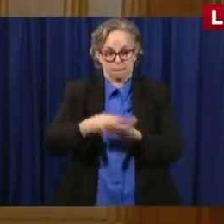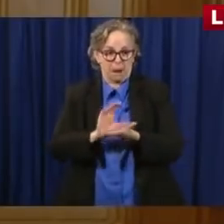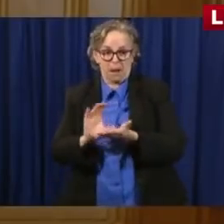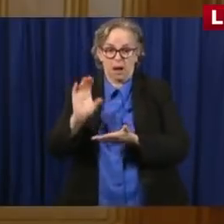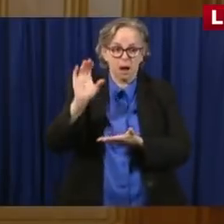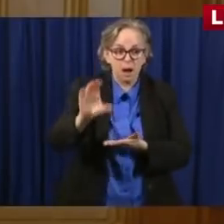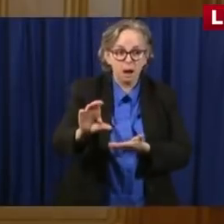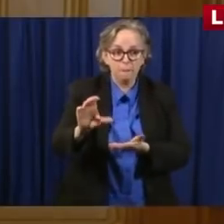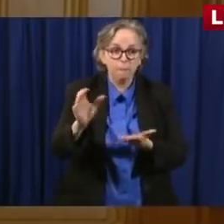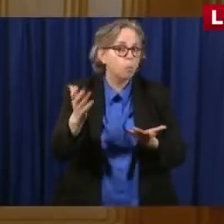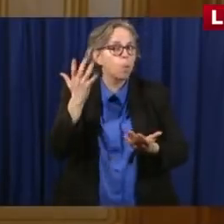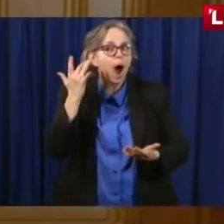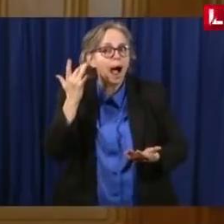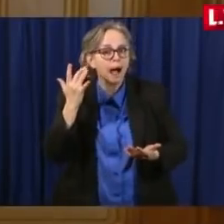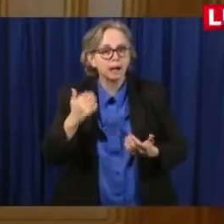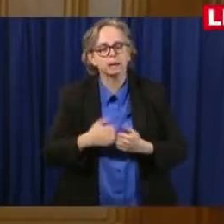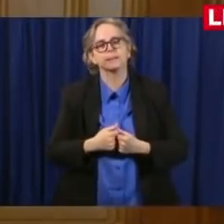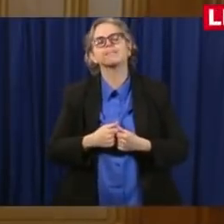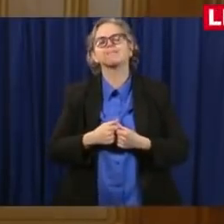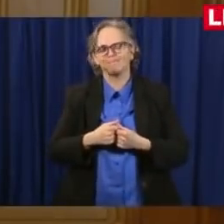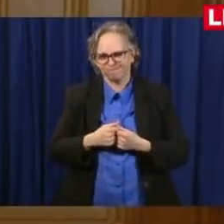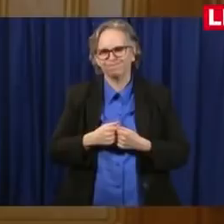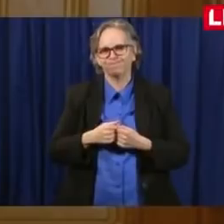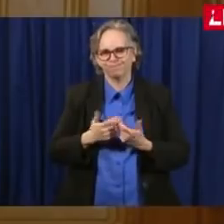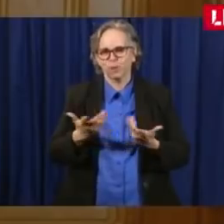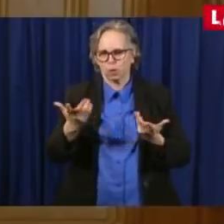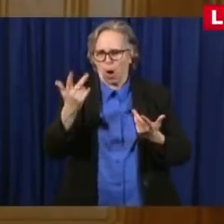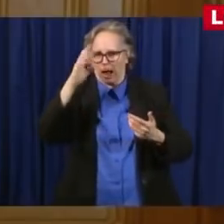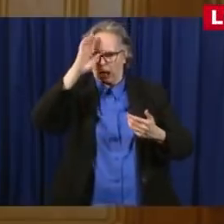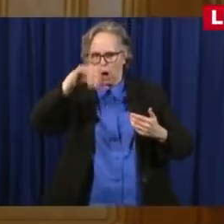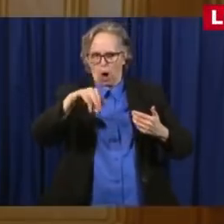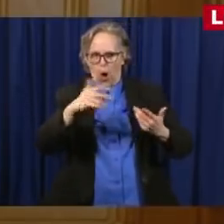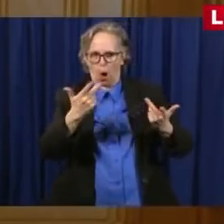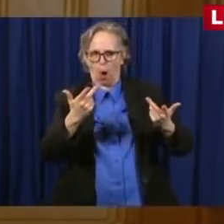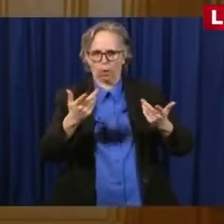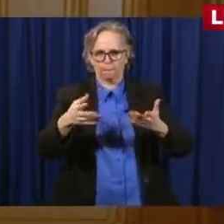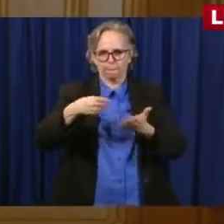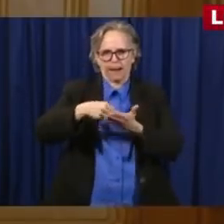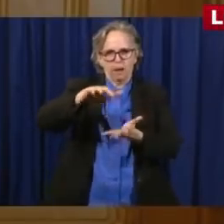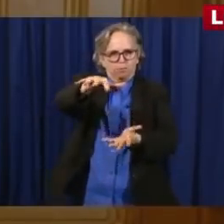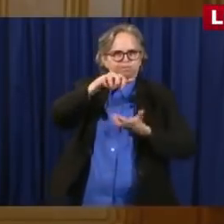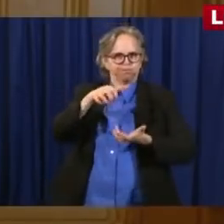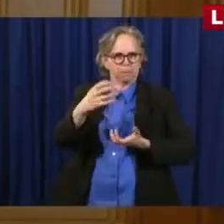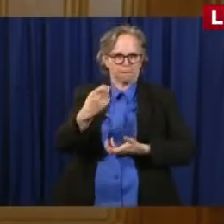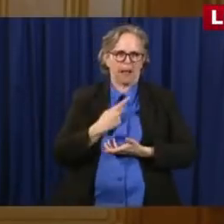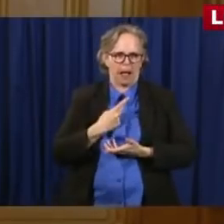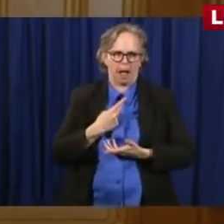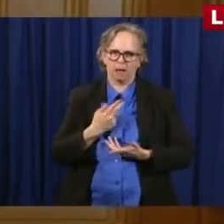AS IN PREVIOUS YEARS, A DIVIDEND AS POSSIBLE DUE TO STRONG INVESTMENT RETURNS.